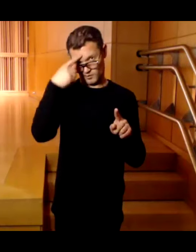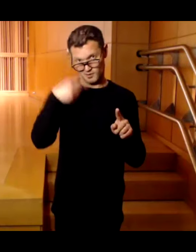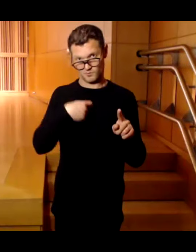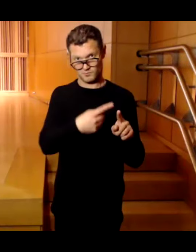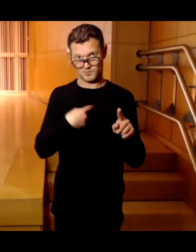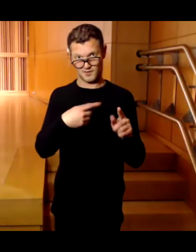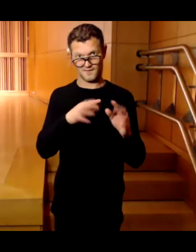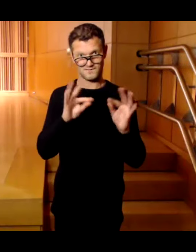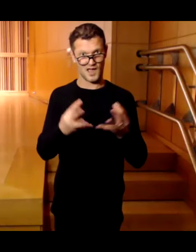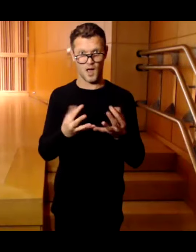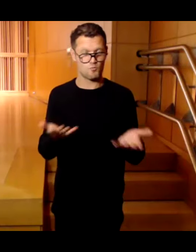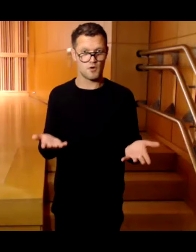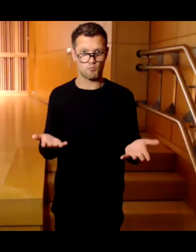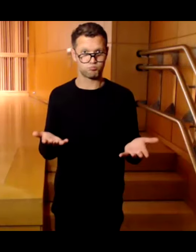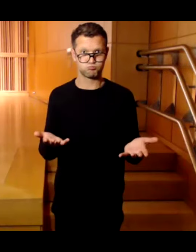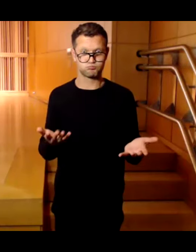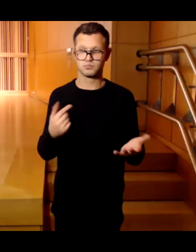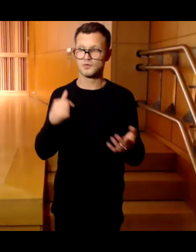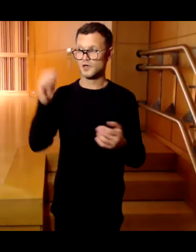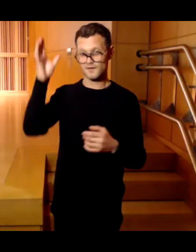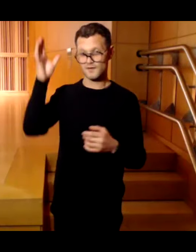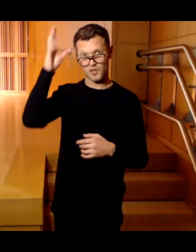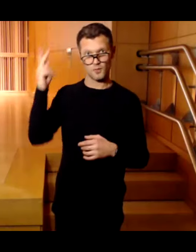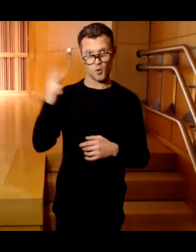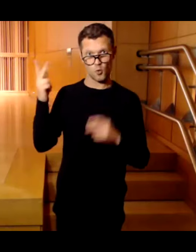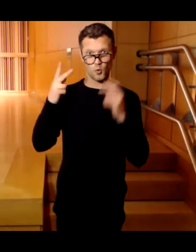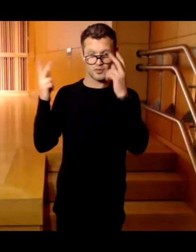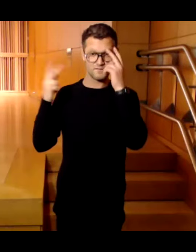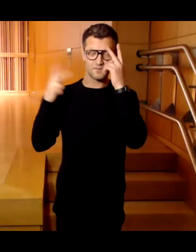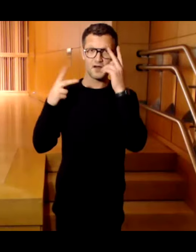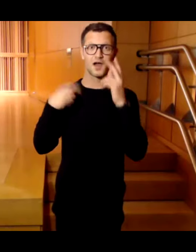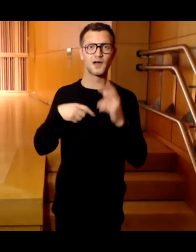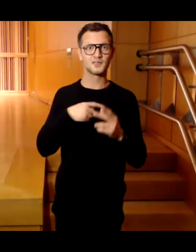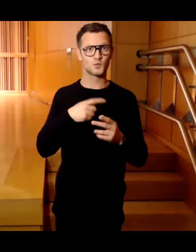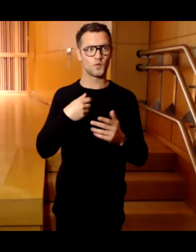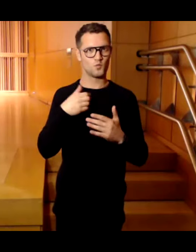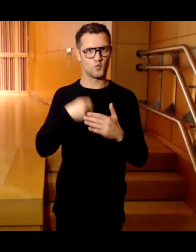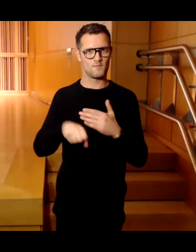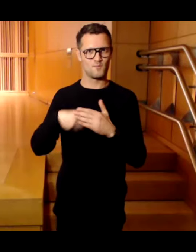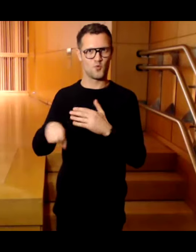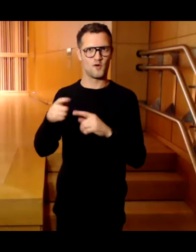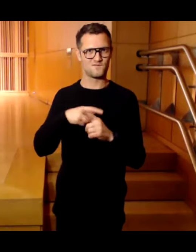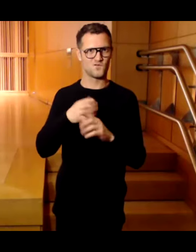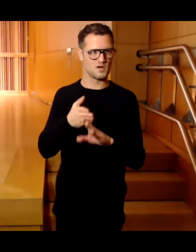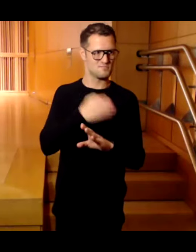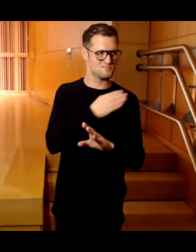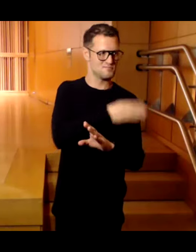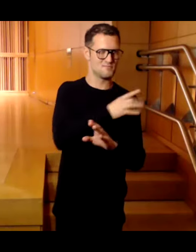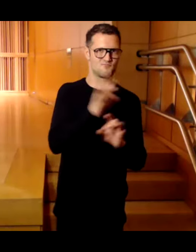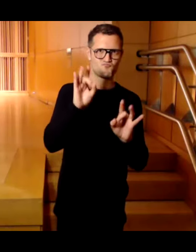My father and I were spawned from a series of accidents and tragedies, but my kin. The people who had raised me, and my sister.